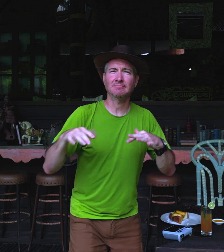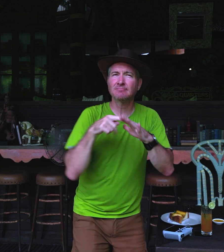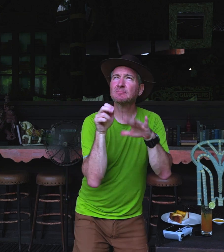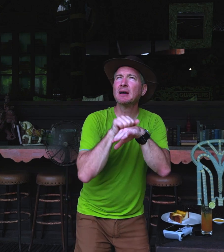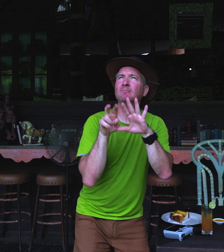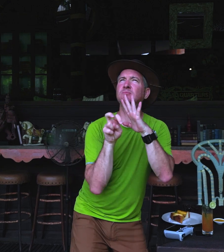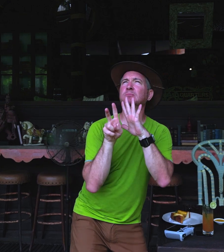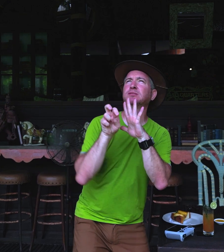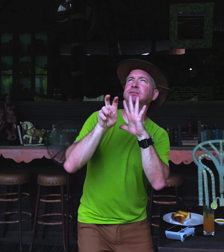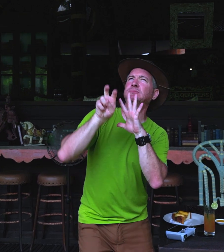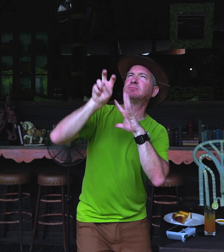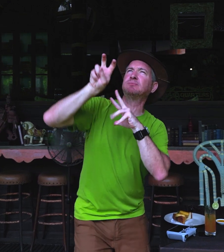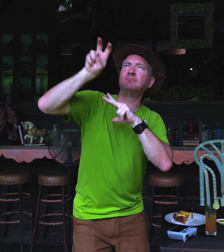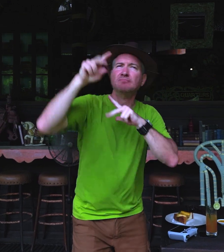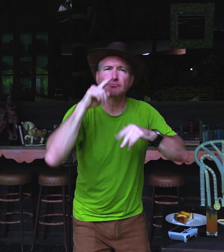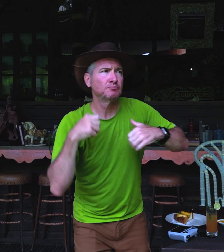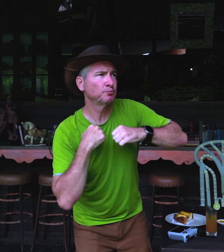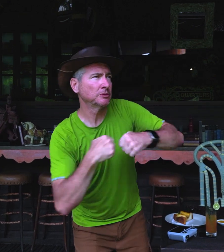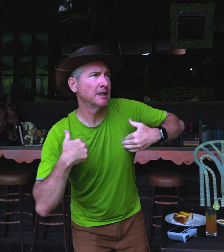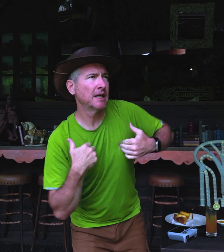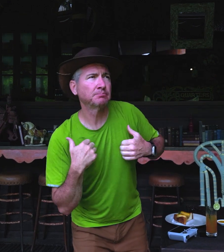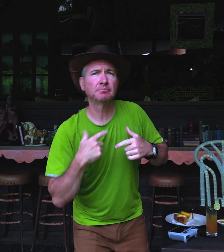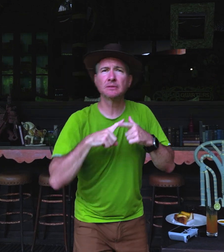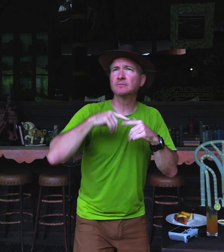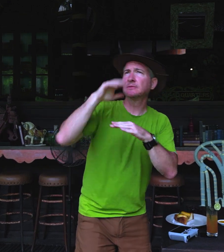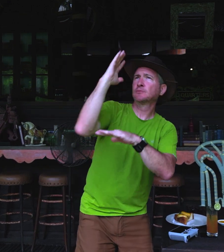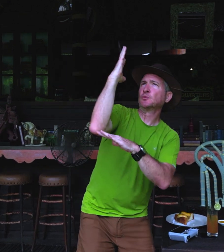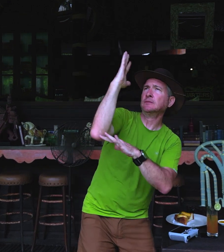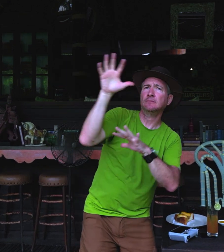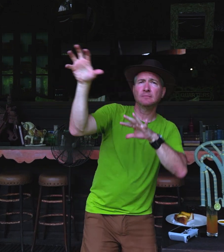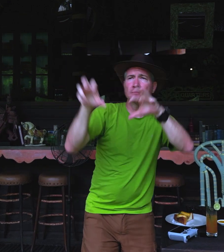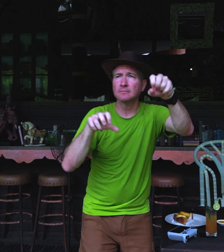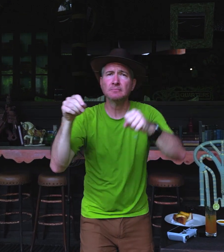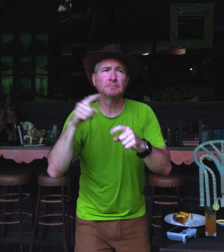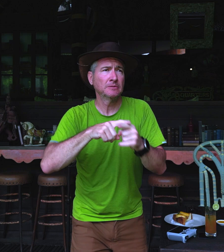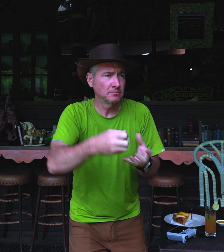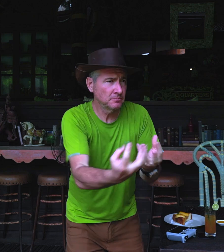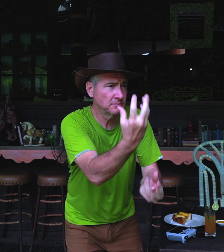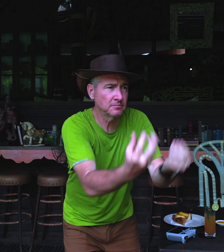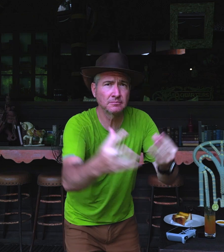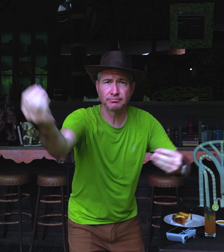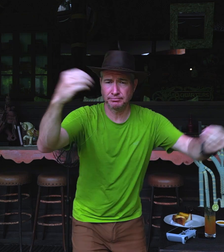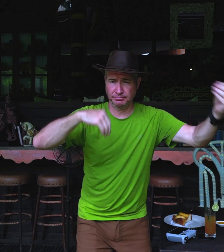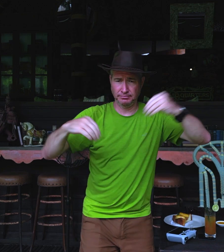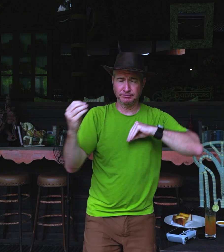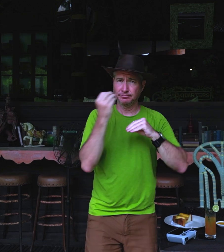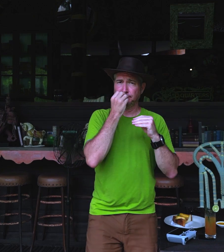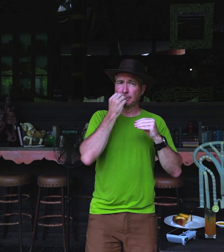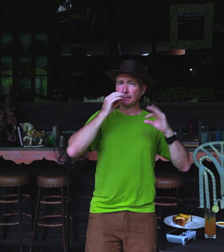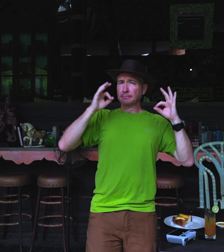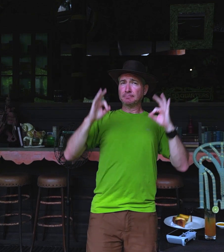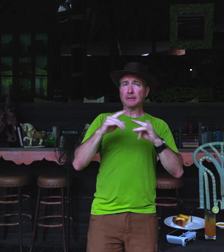Between hiking the mountains, learning about protecting animals, being in the forest and foraging for food,